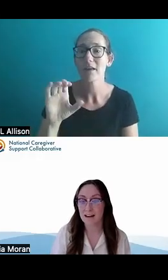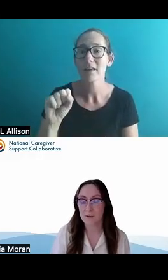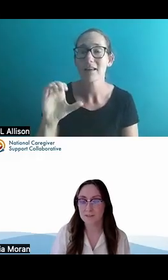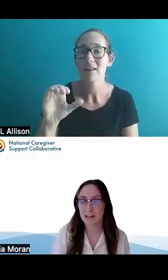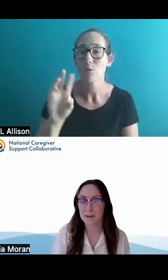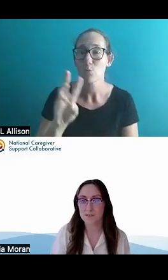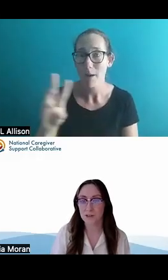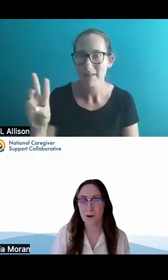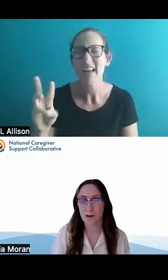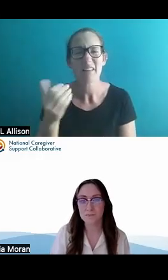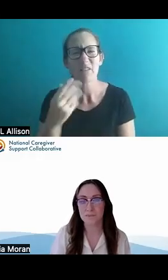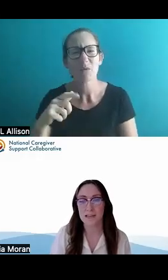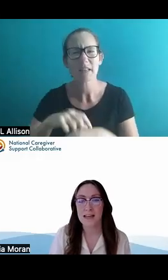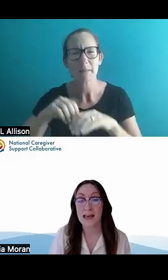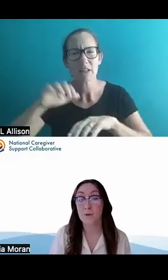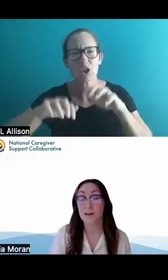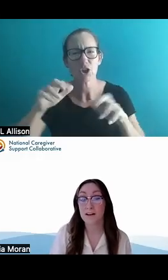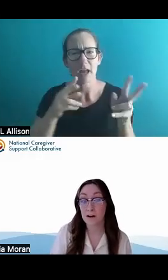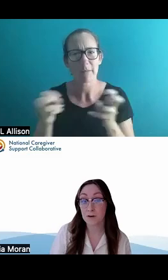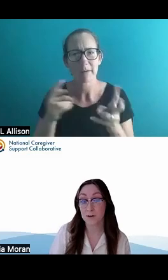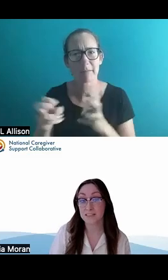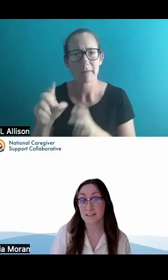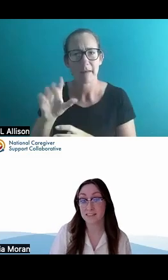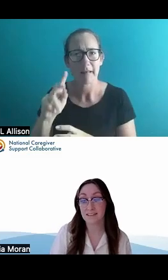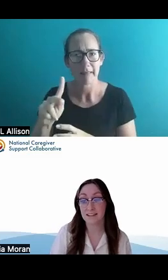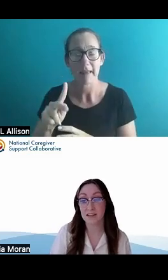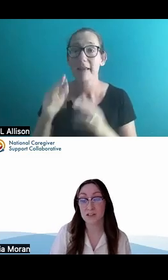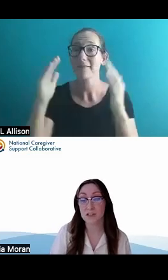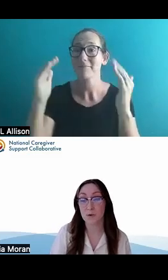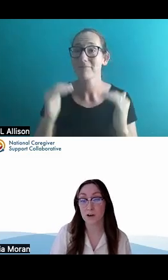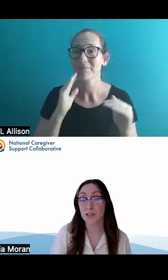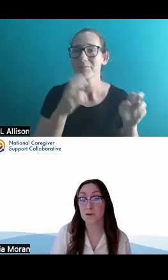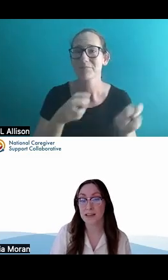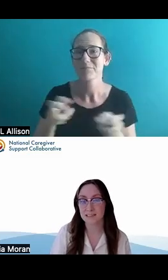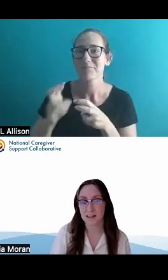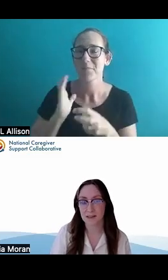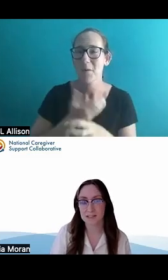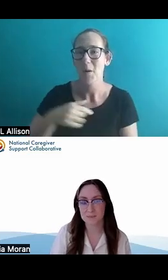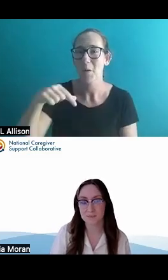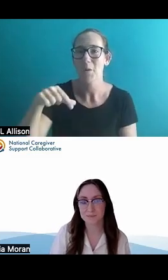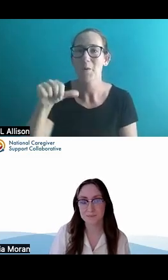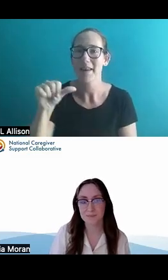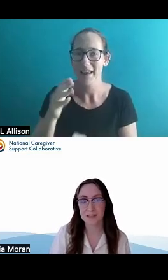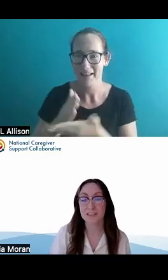a couple of times for you all. And, we are now going to transition into our Q&A segment. So